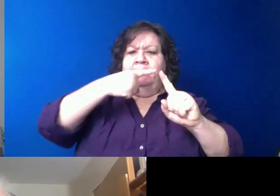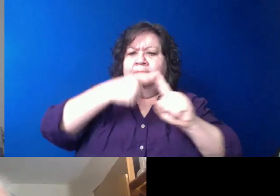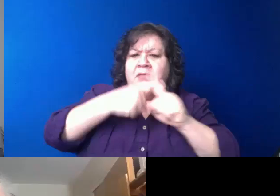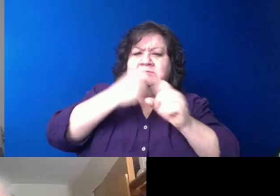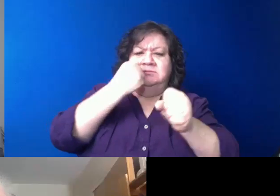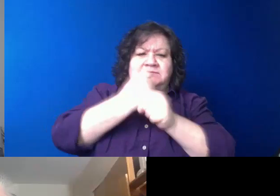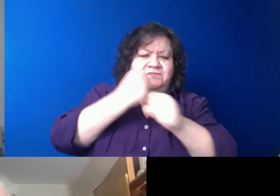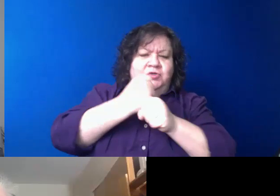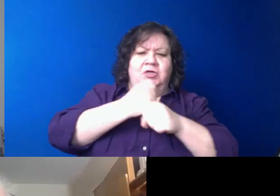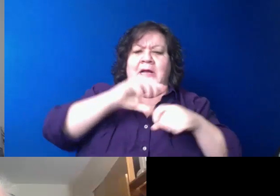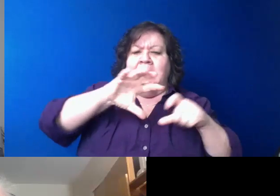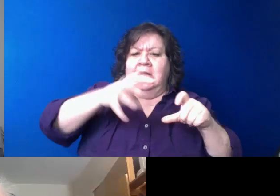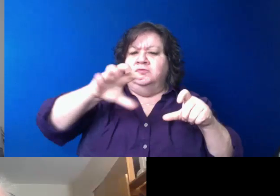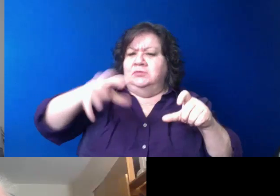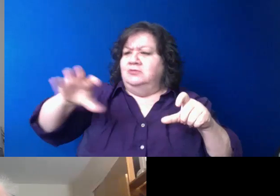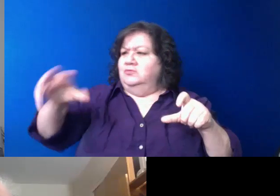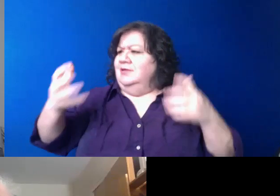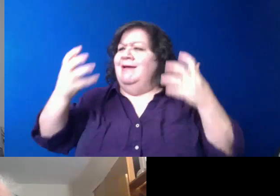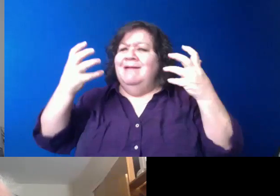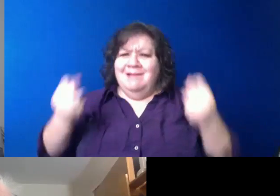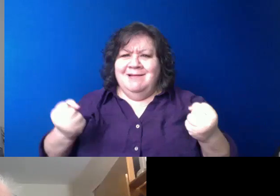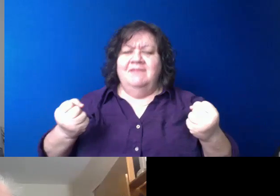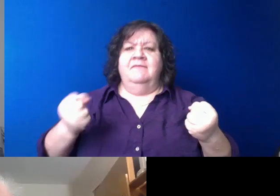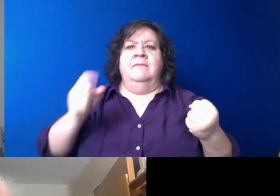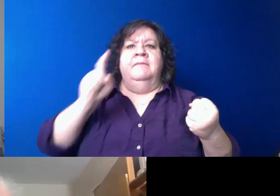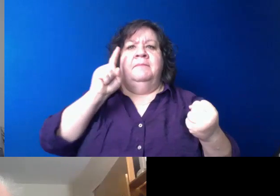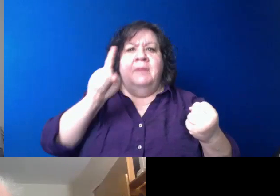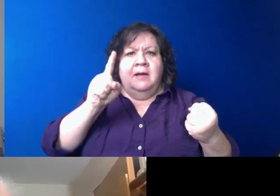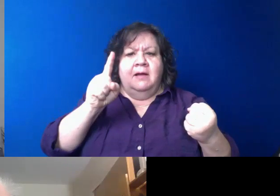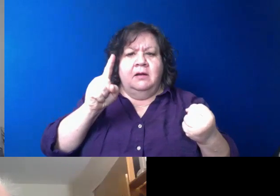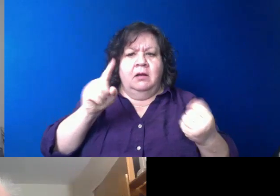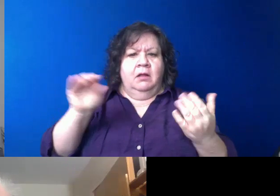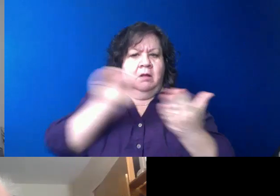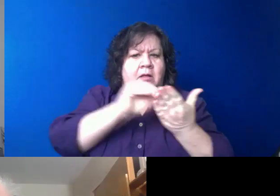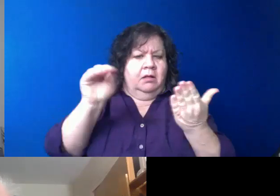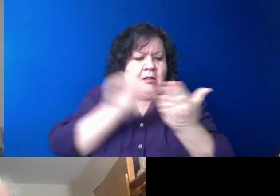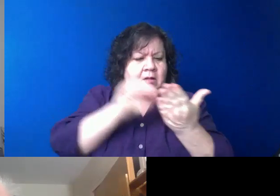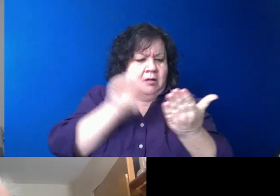that's something that's really that needs to be done i think we're really at the very early stages